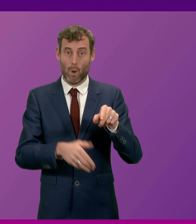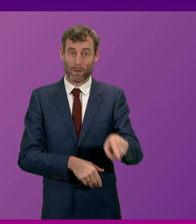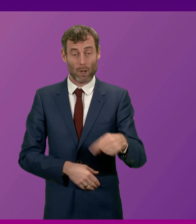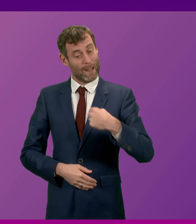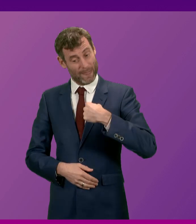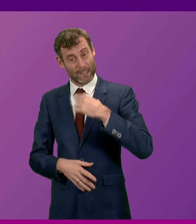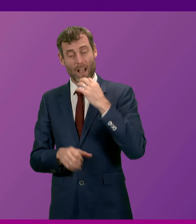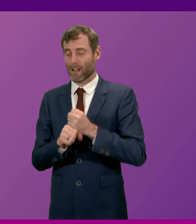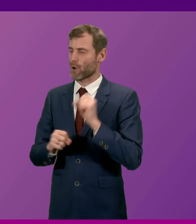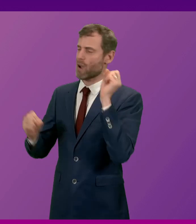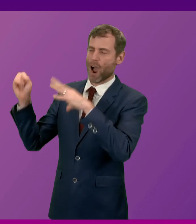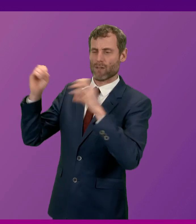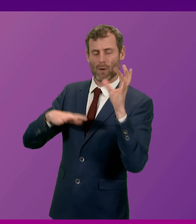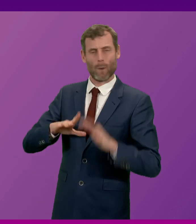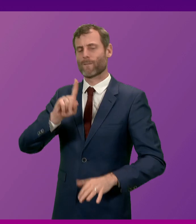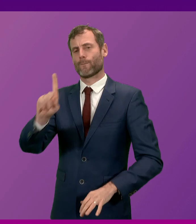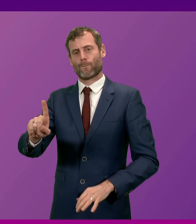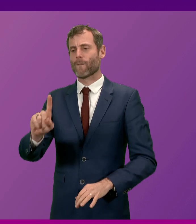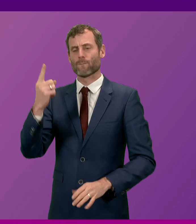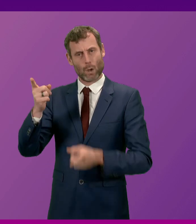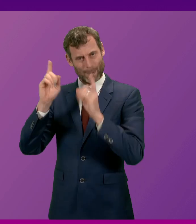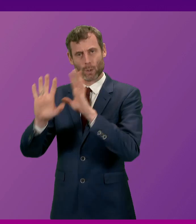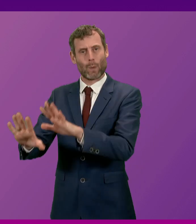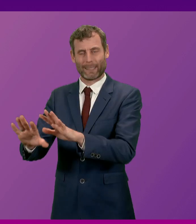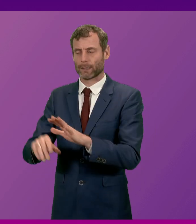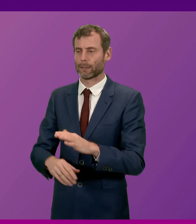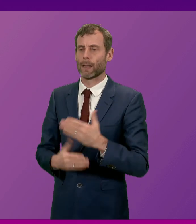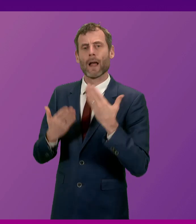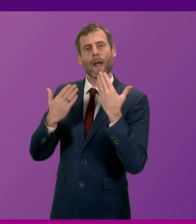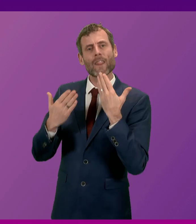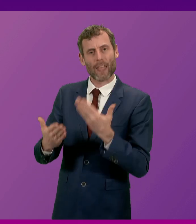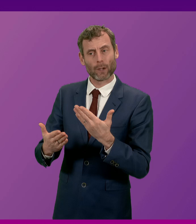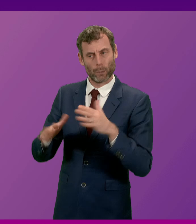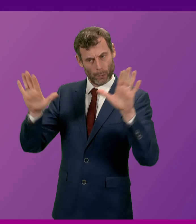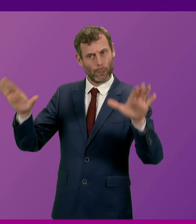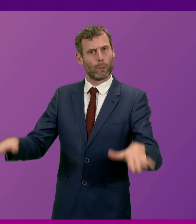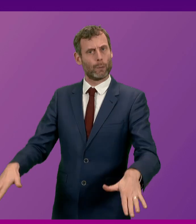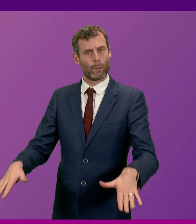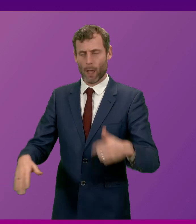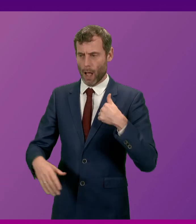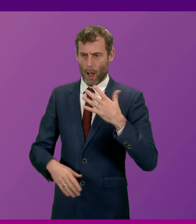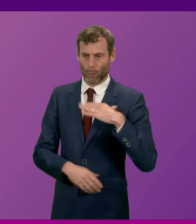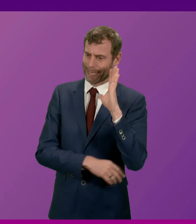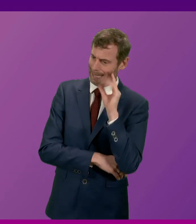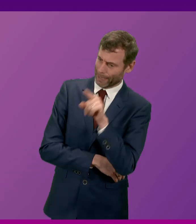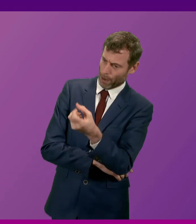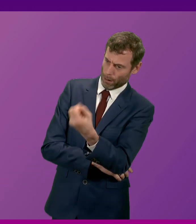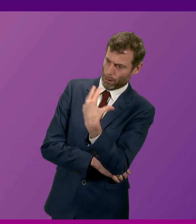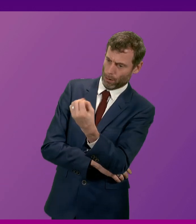Members, can we ensure that, when a question has been put, we can hear the response?